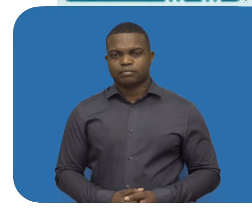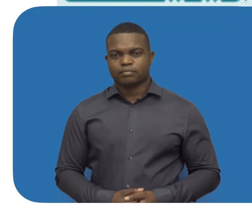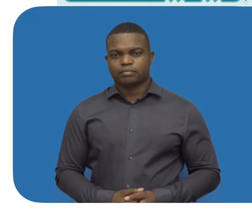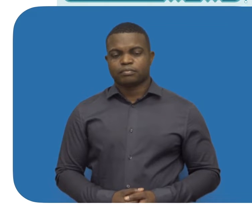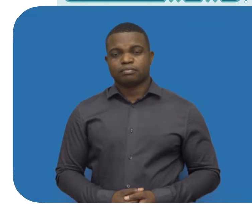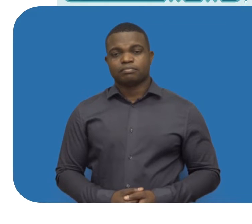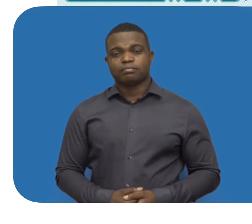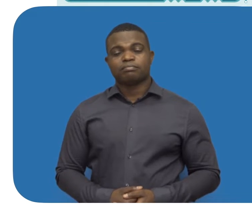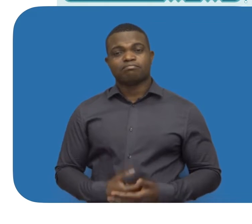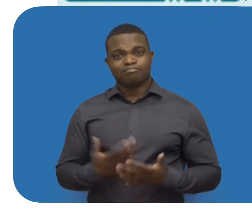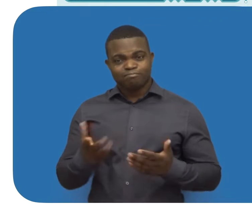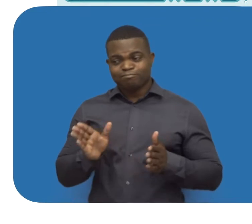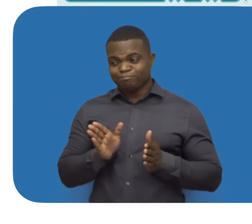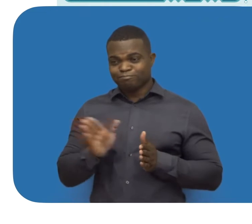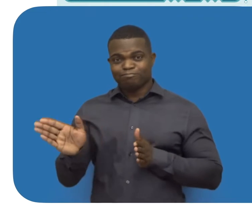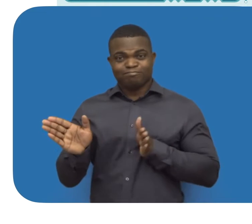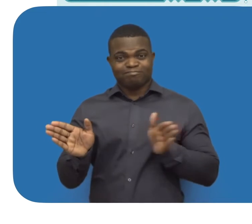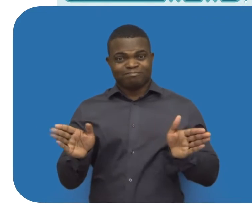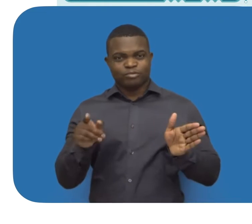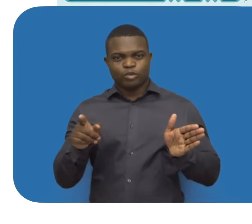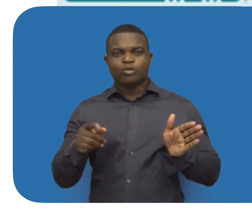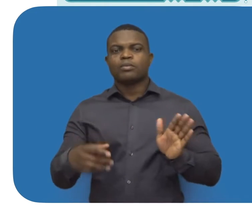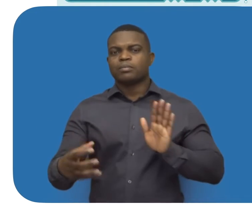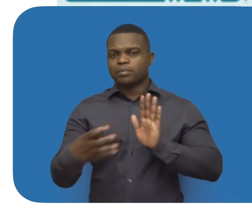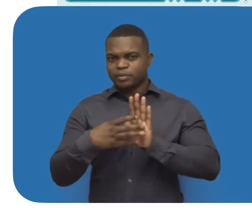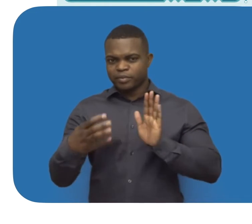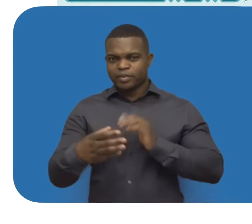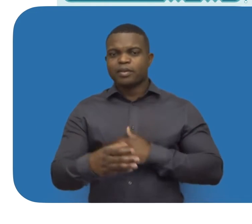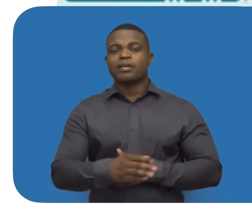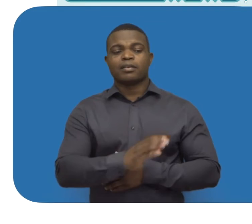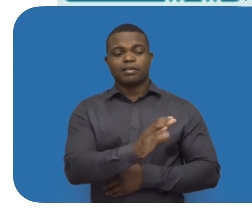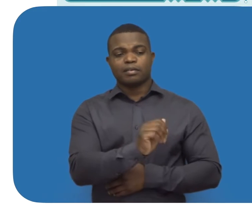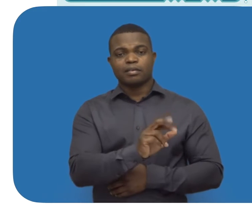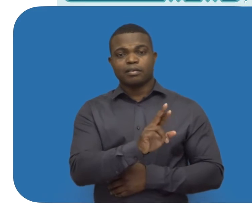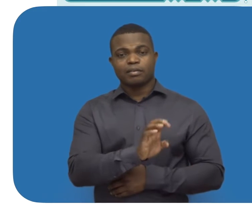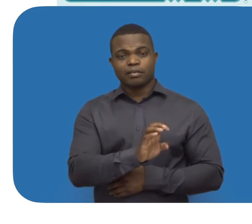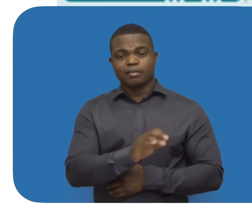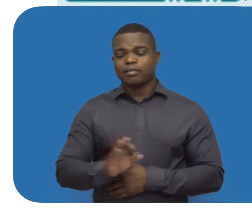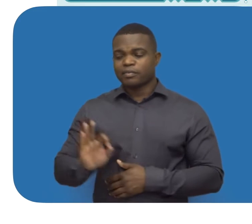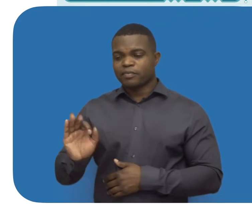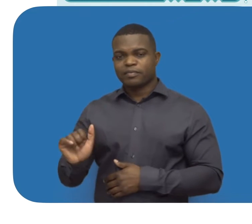The publication of the portals is also where FAIR joins CARE in our considerations.